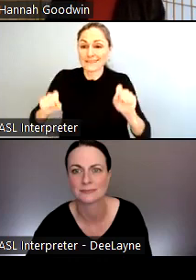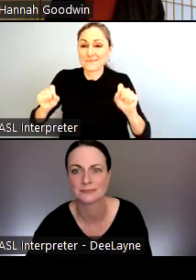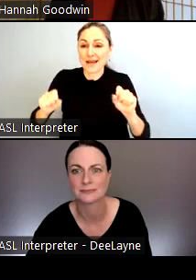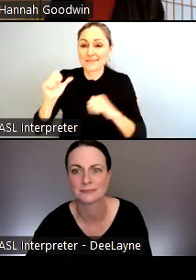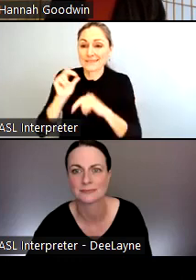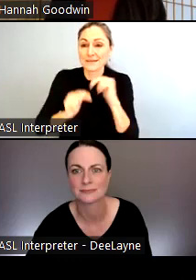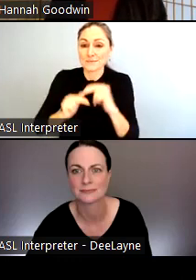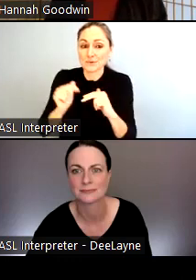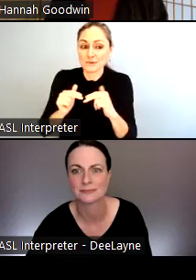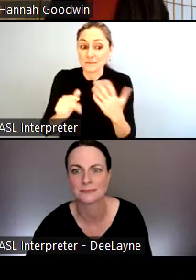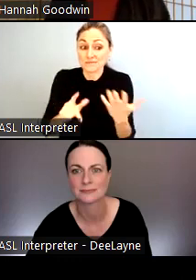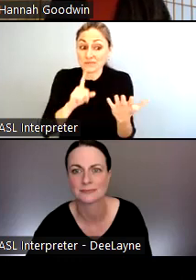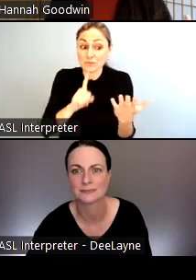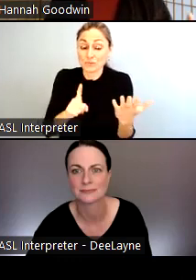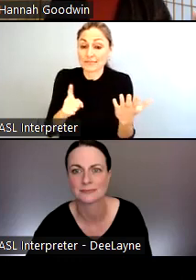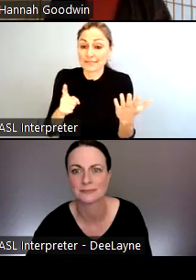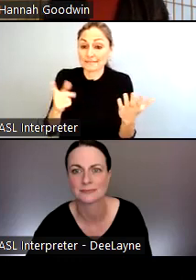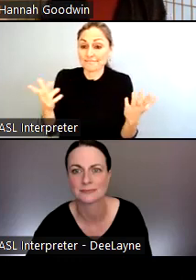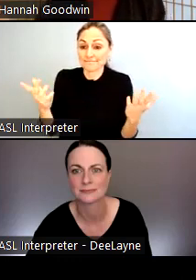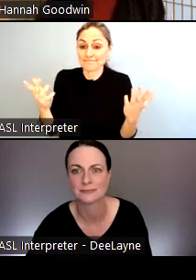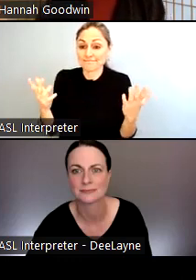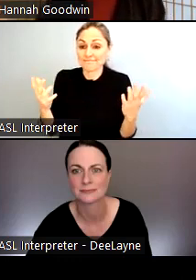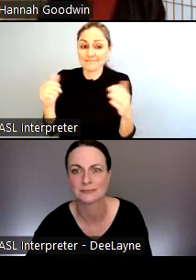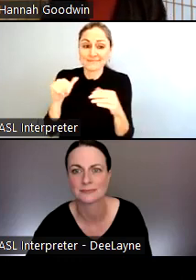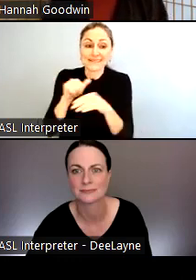Really is to send people home